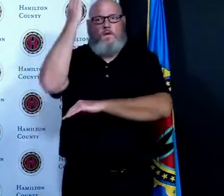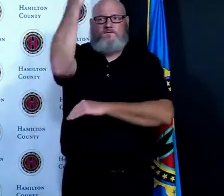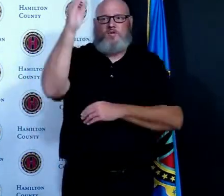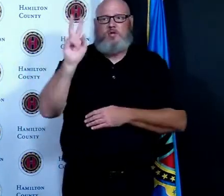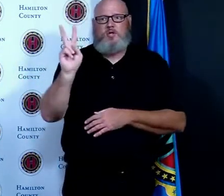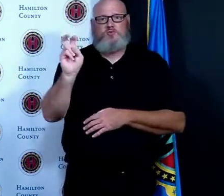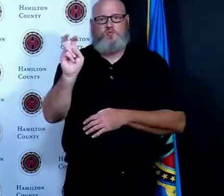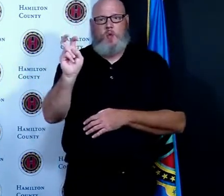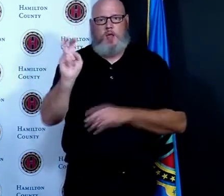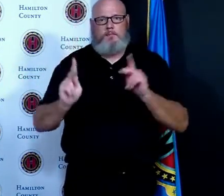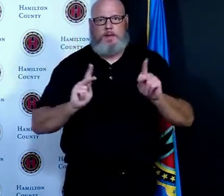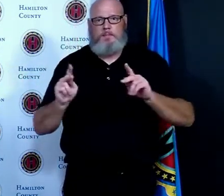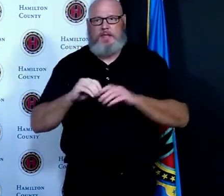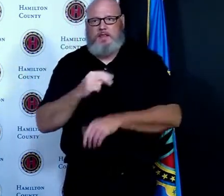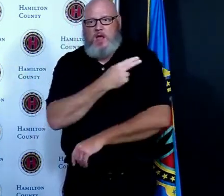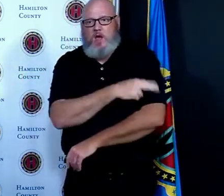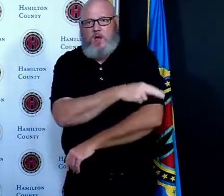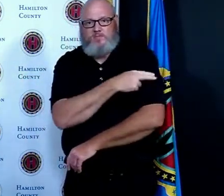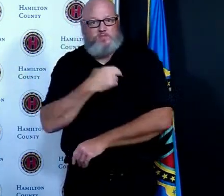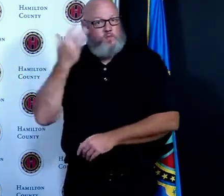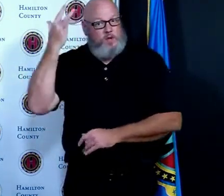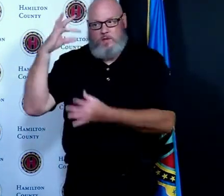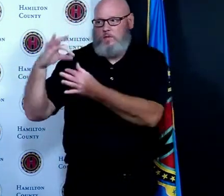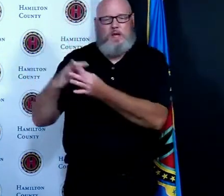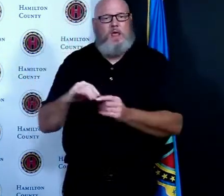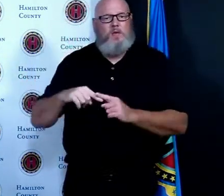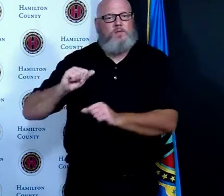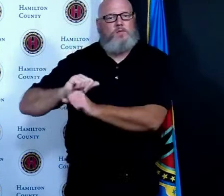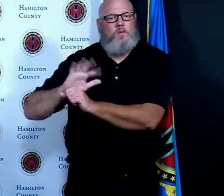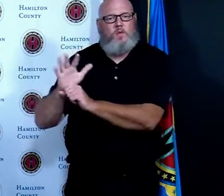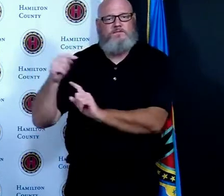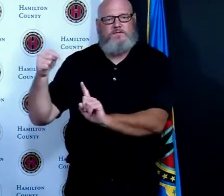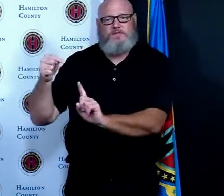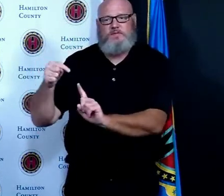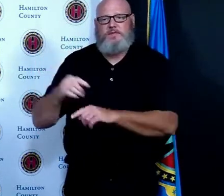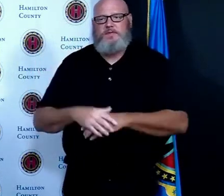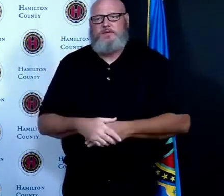as Commissioner Driehaus referenced this is the highest number of hospitalizations that we have